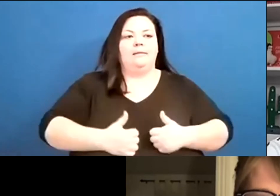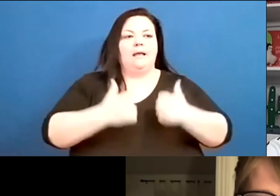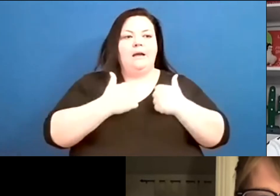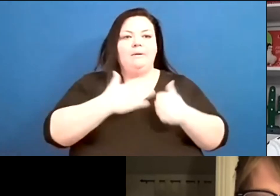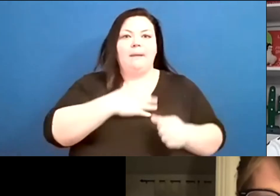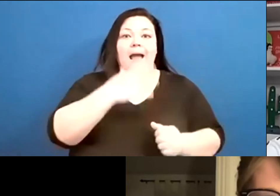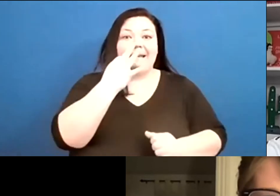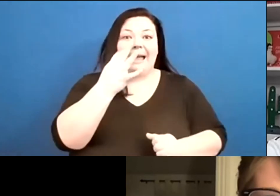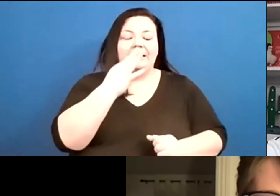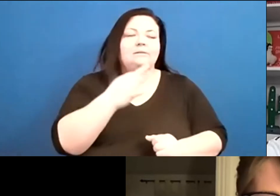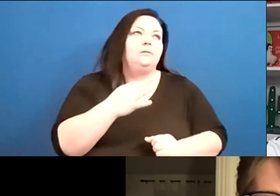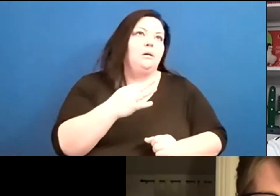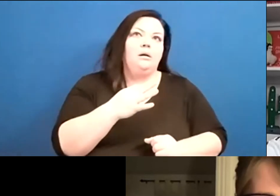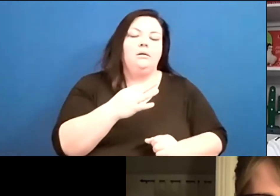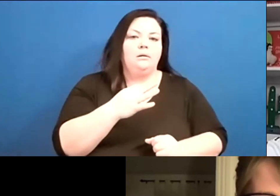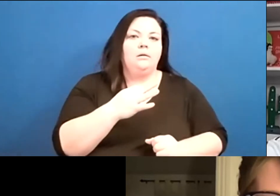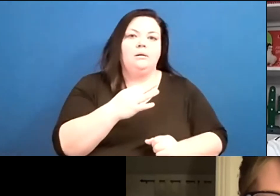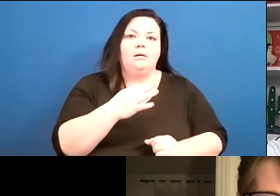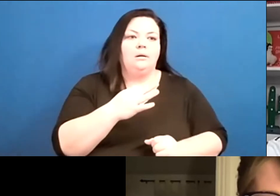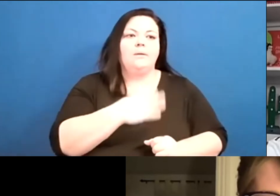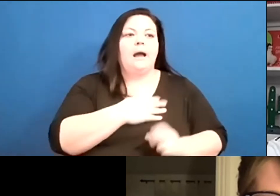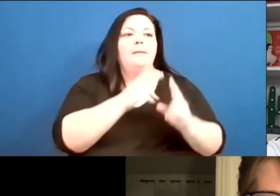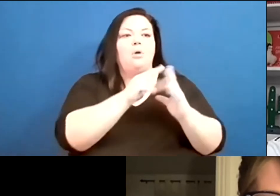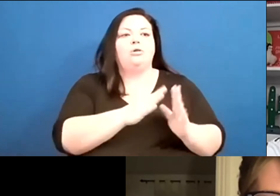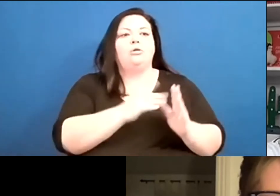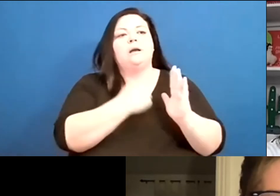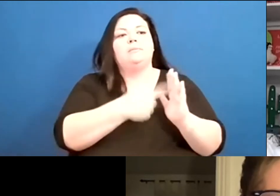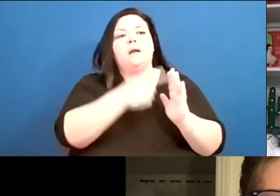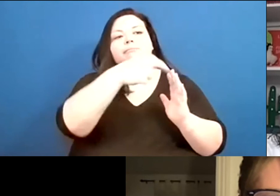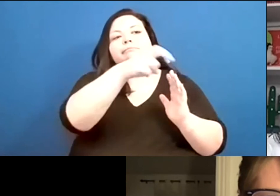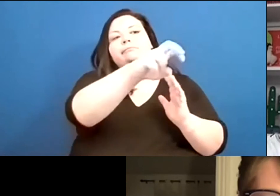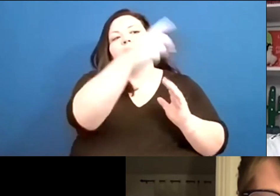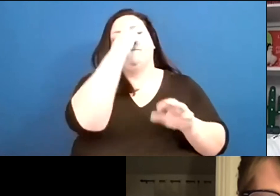like, um, my partner sometimes travels for work etcetera and I really consider my